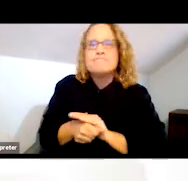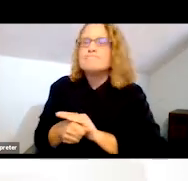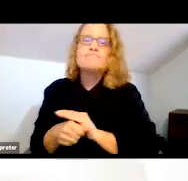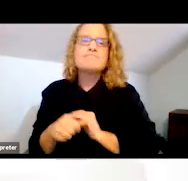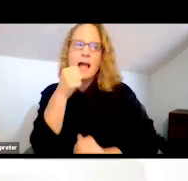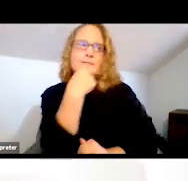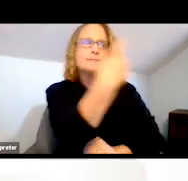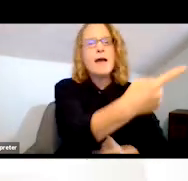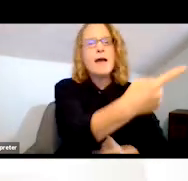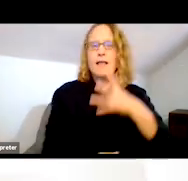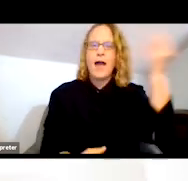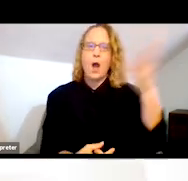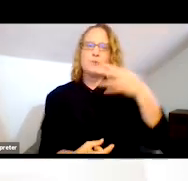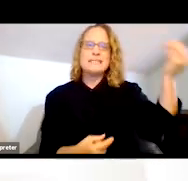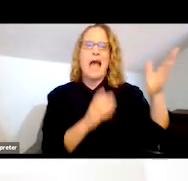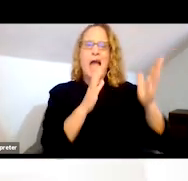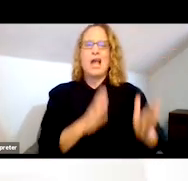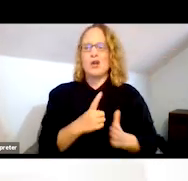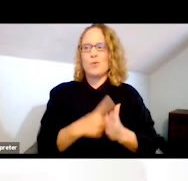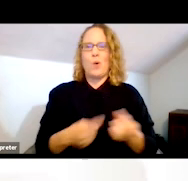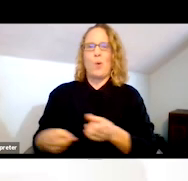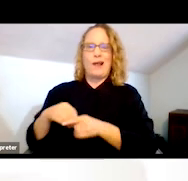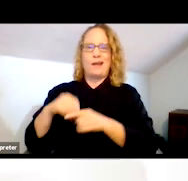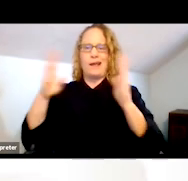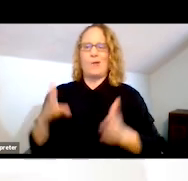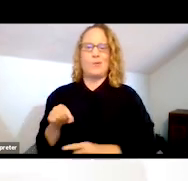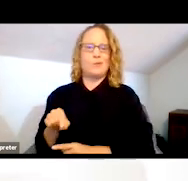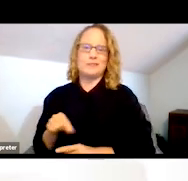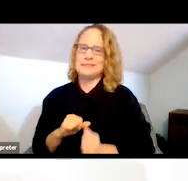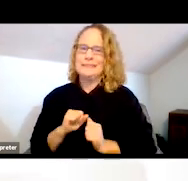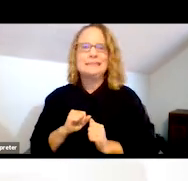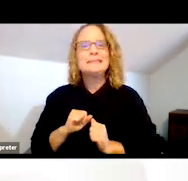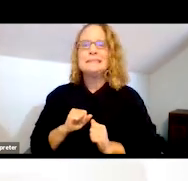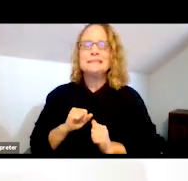when I really wasn't okay. And one of the biggest parts of that is learning